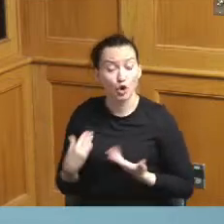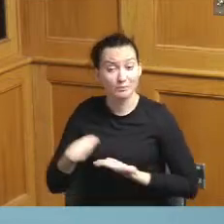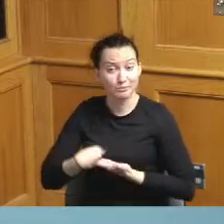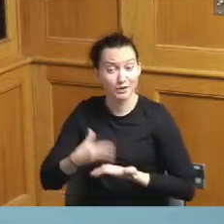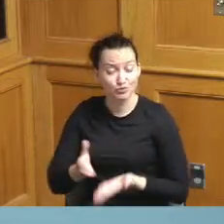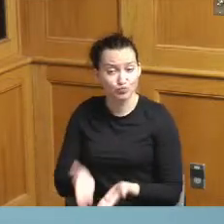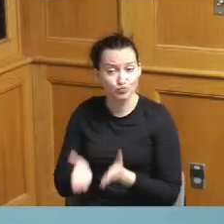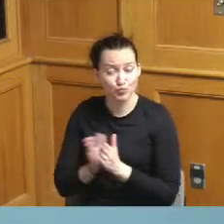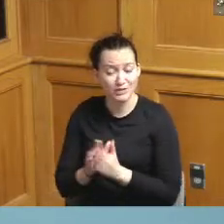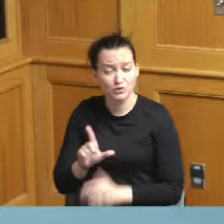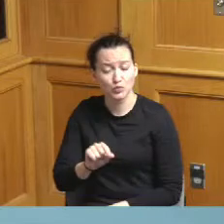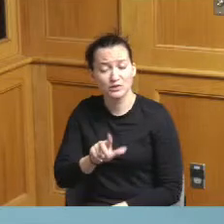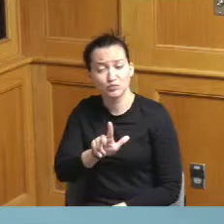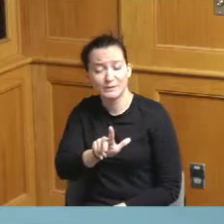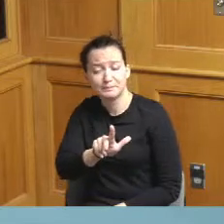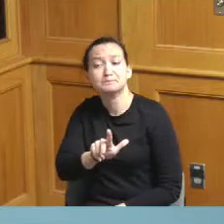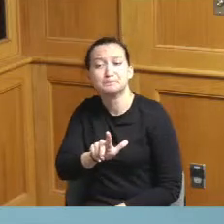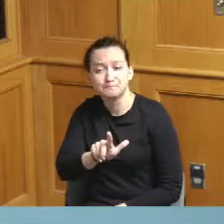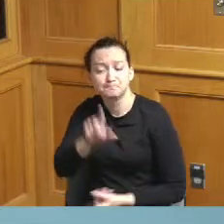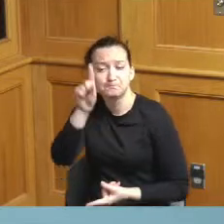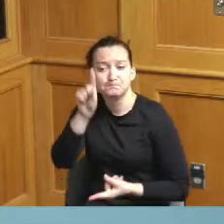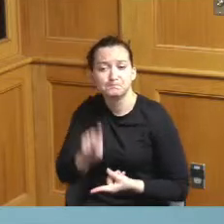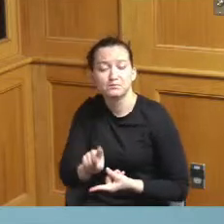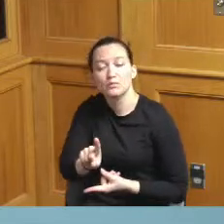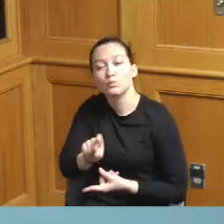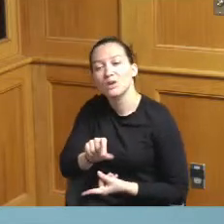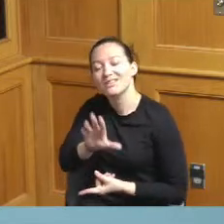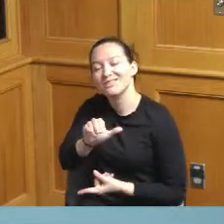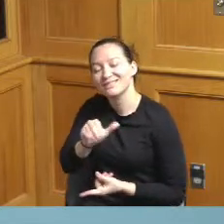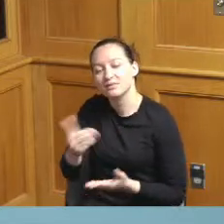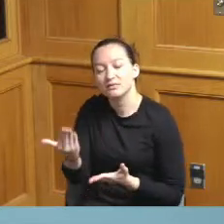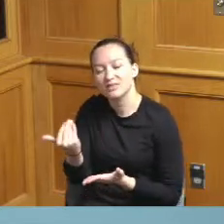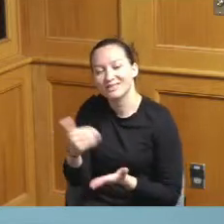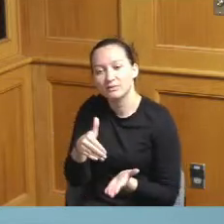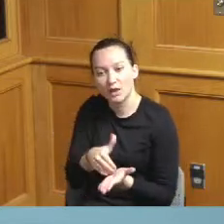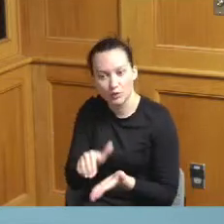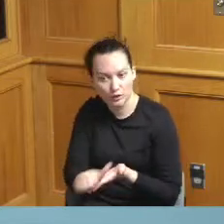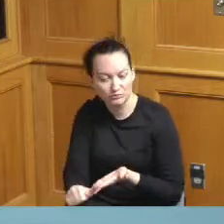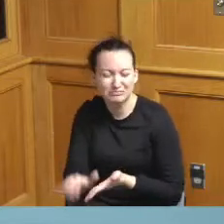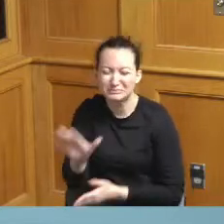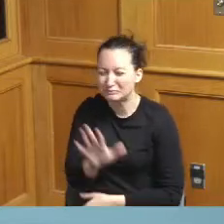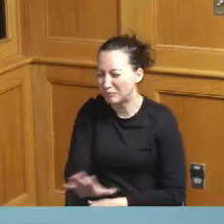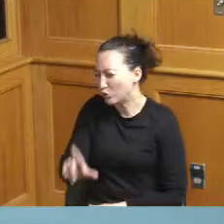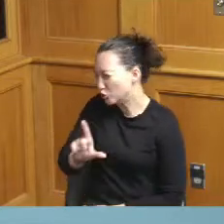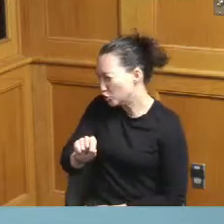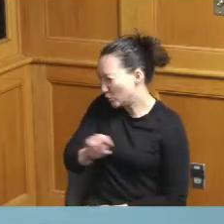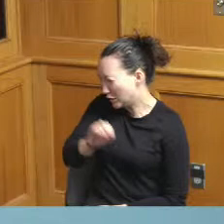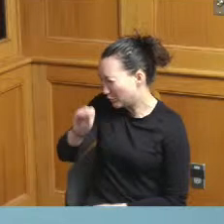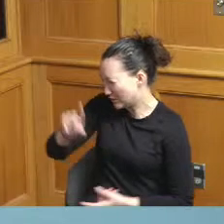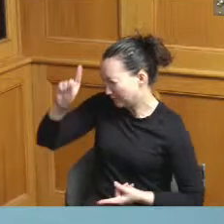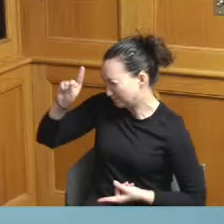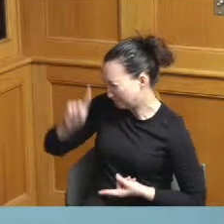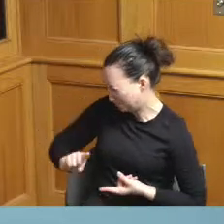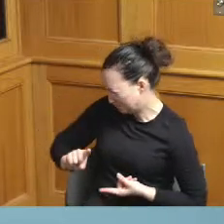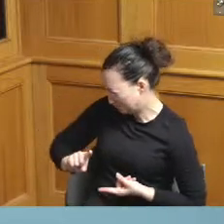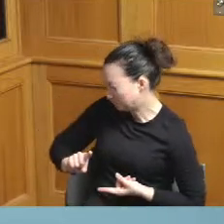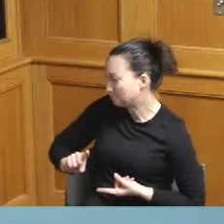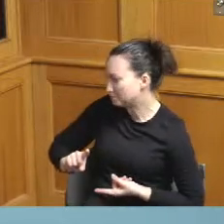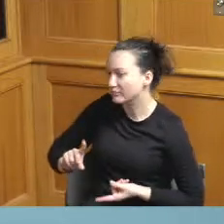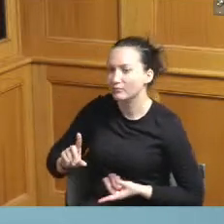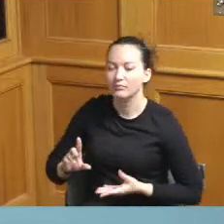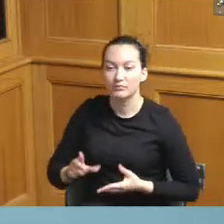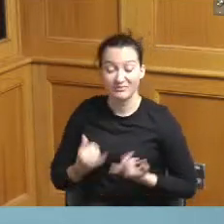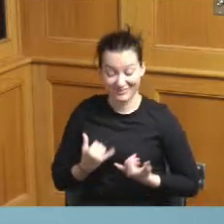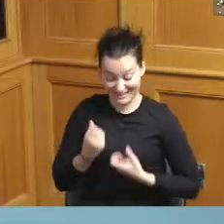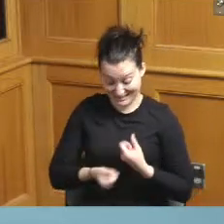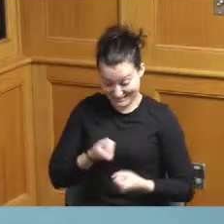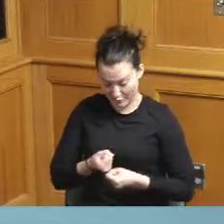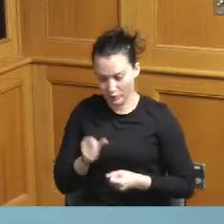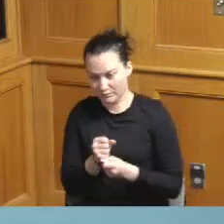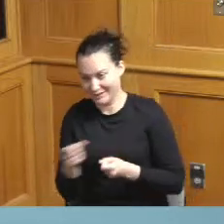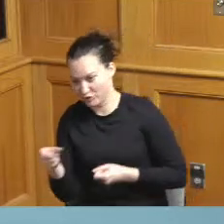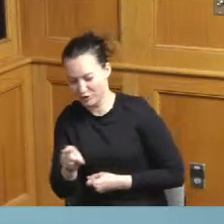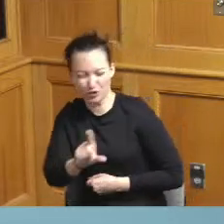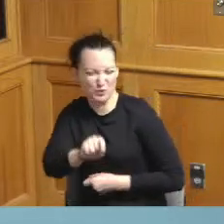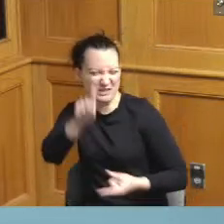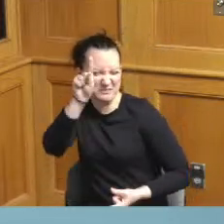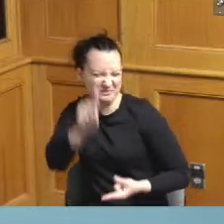request for 2023 is 115,000 it's roughly a 20 decrease from this year's current budget I'd like